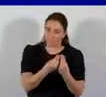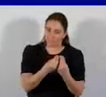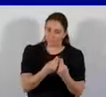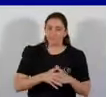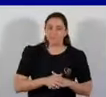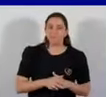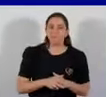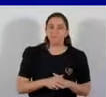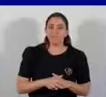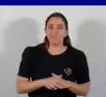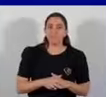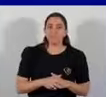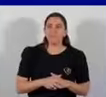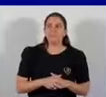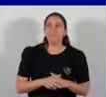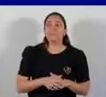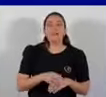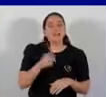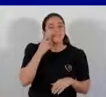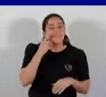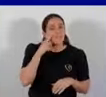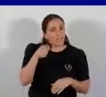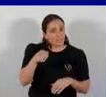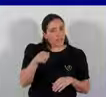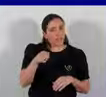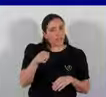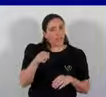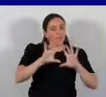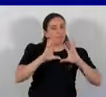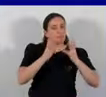So those two groups live in the endies but I am not going to mention them